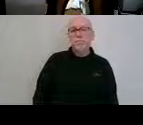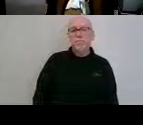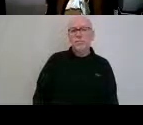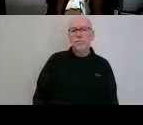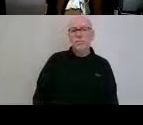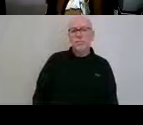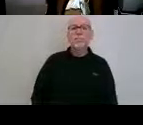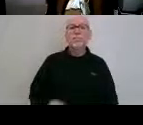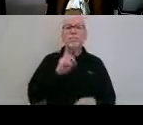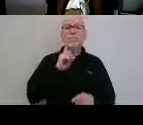Words about food.